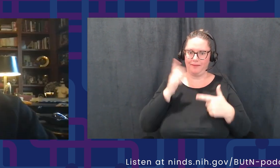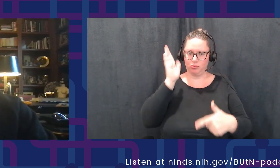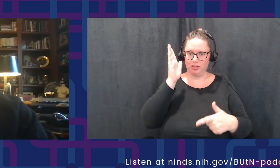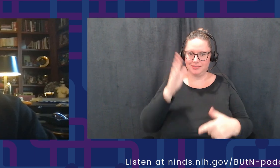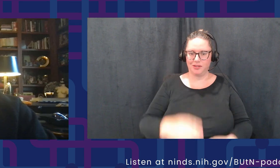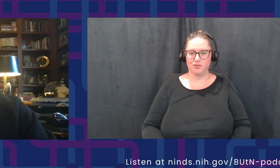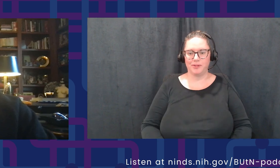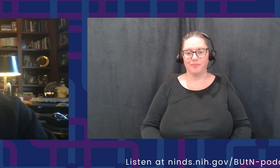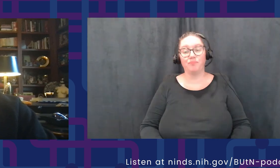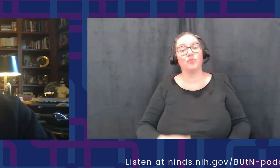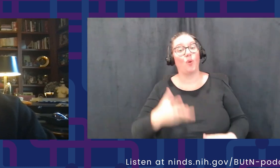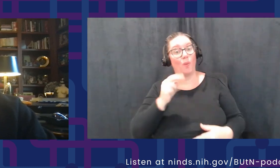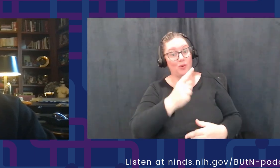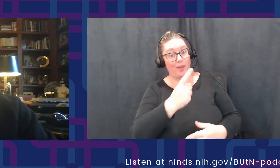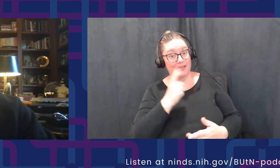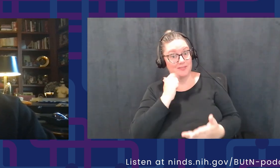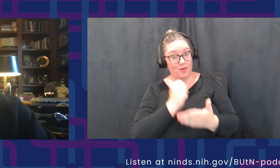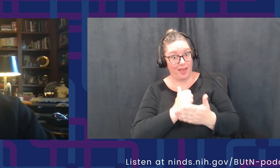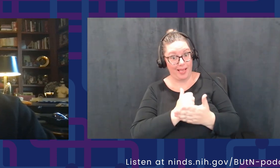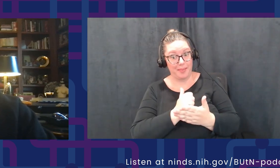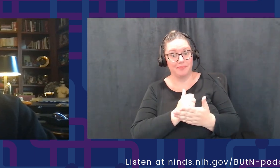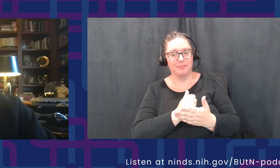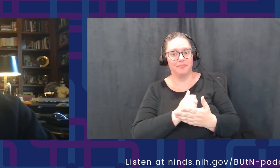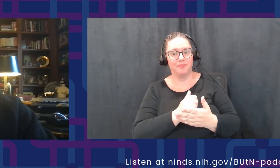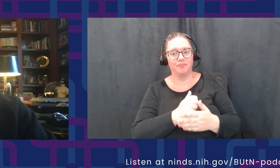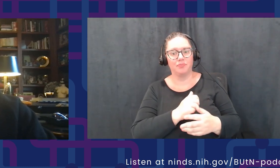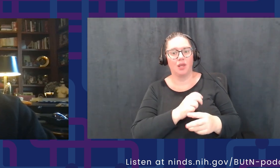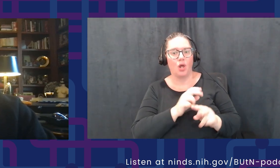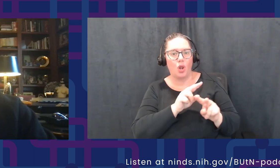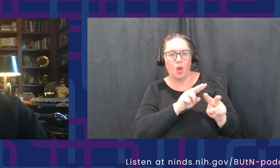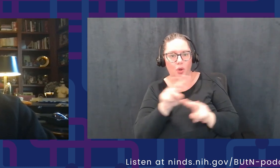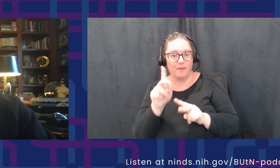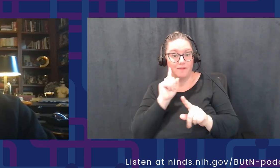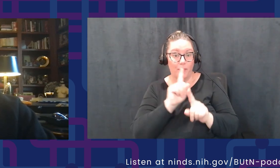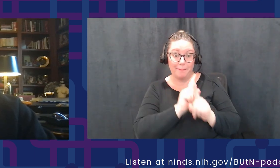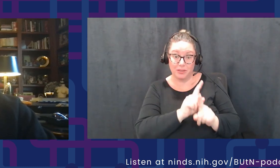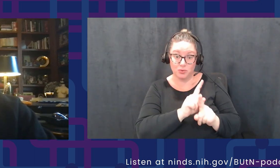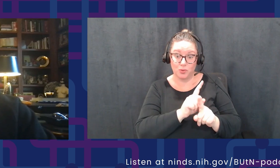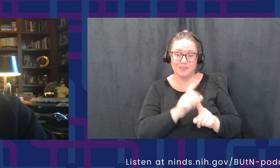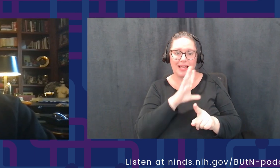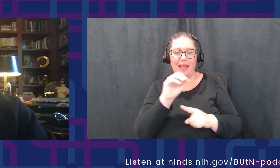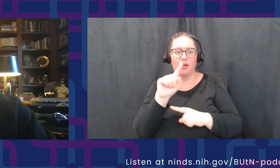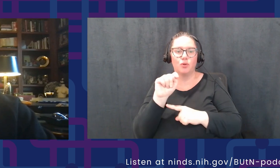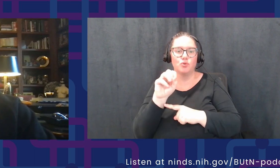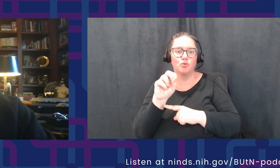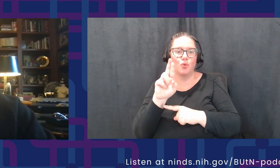Alfredo Quiñones-Hinojosa: So basically when you're asking for help, look for mentors and tormentors.